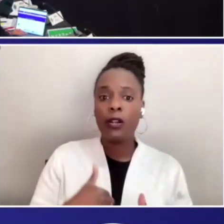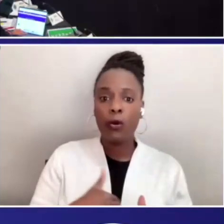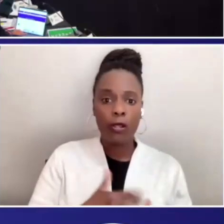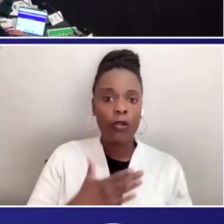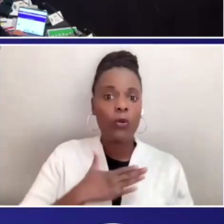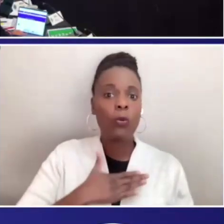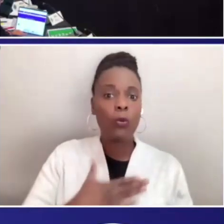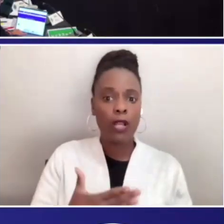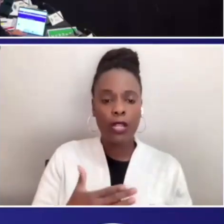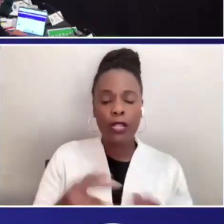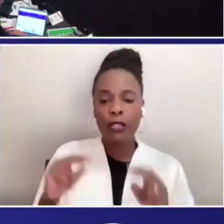other proxies.